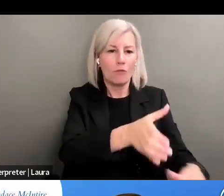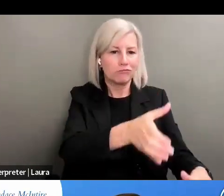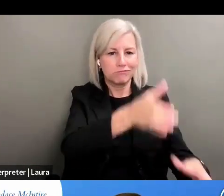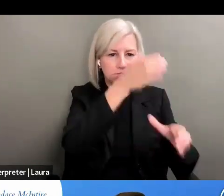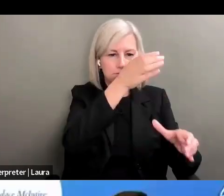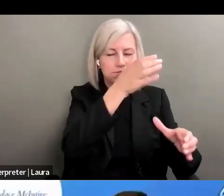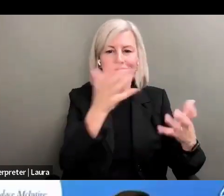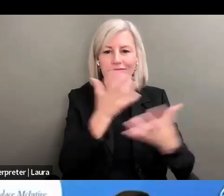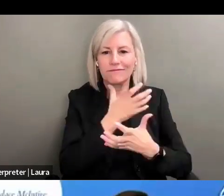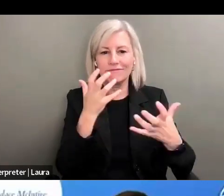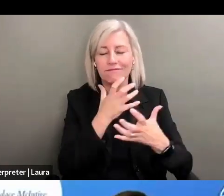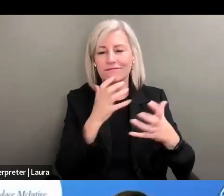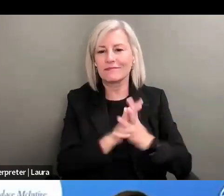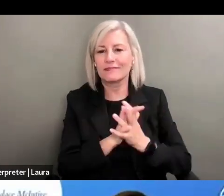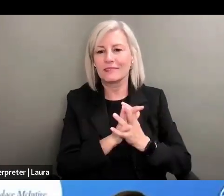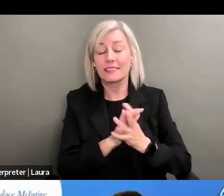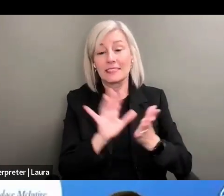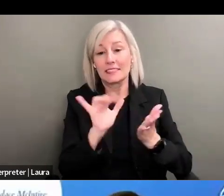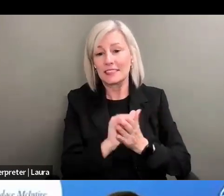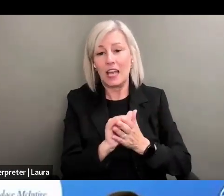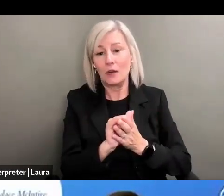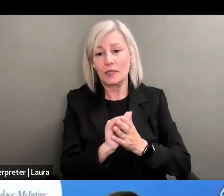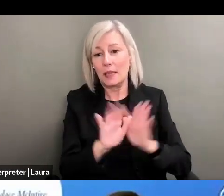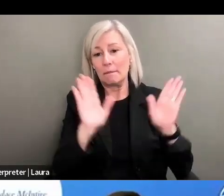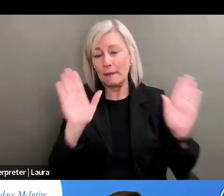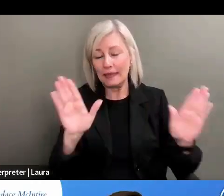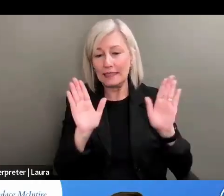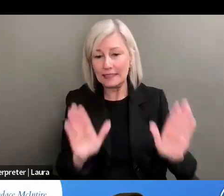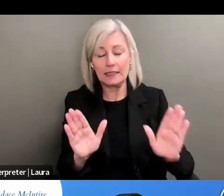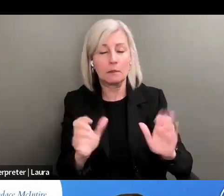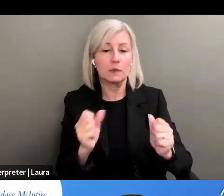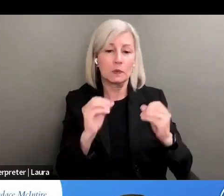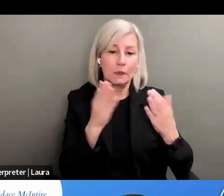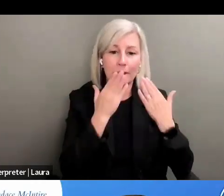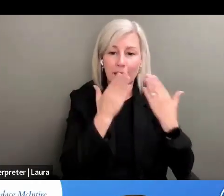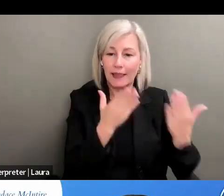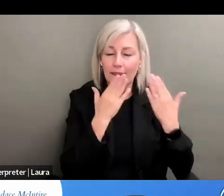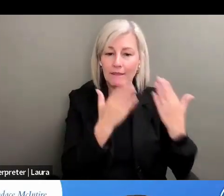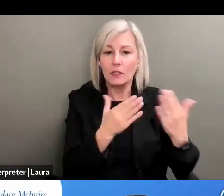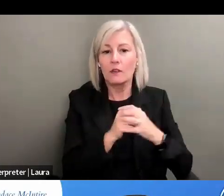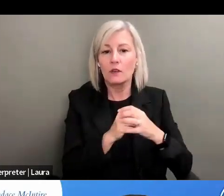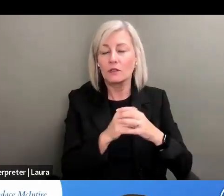Oh my goodness, that was so amazing. I'm so thankful to have y'all here and